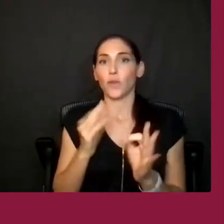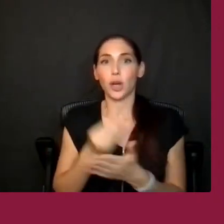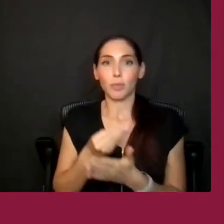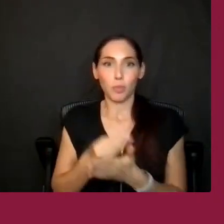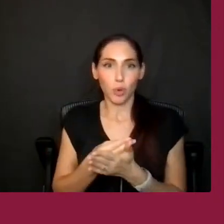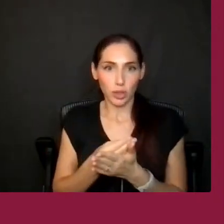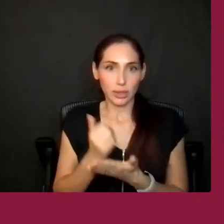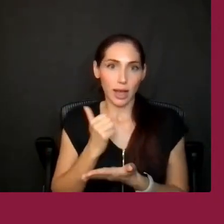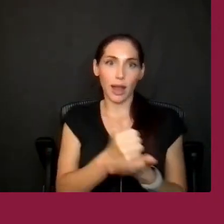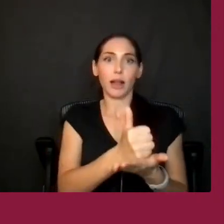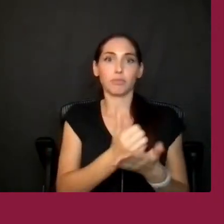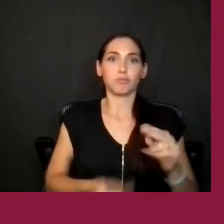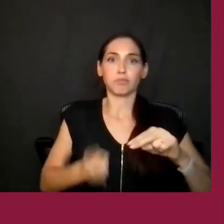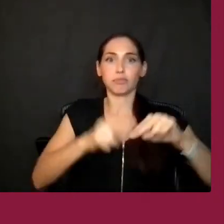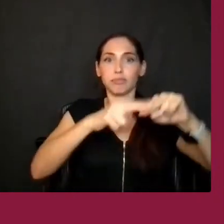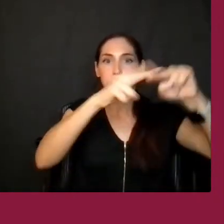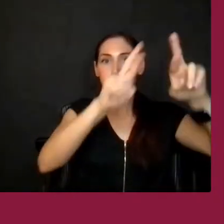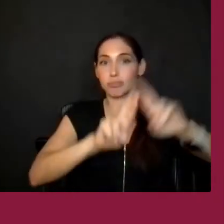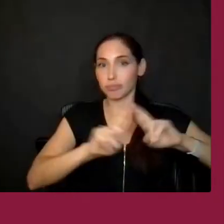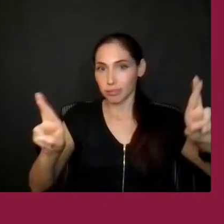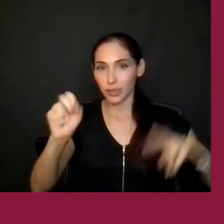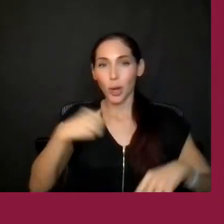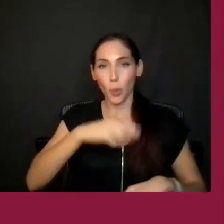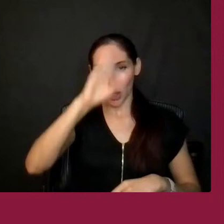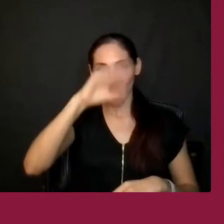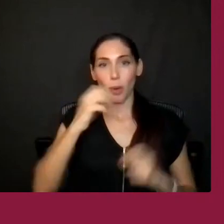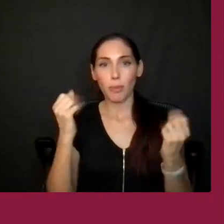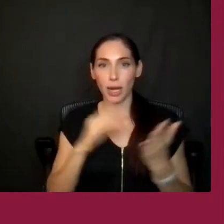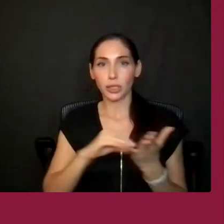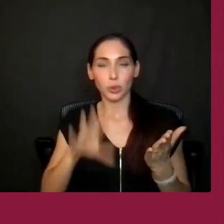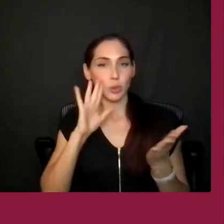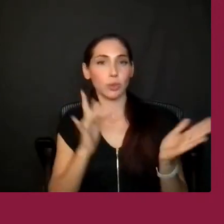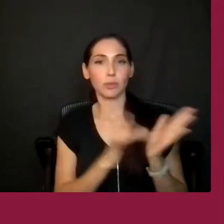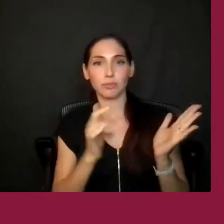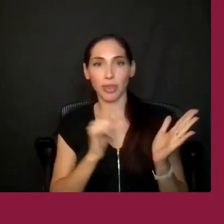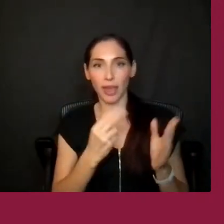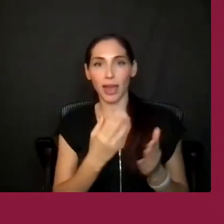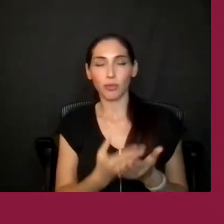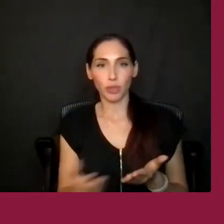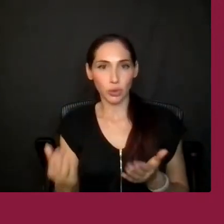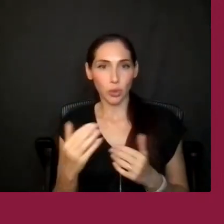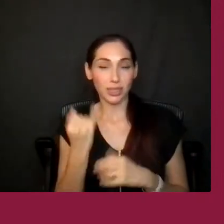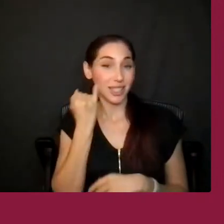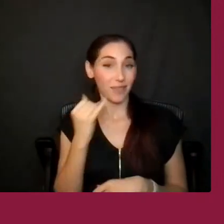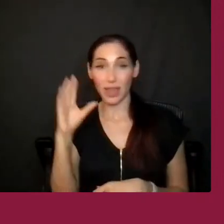And, um, so we know that students were utilizing that resource if they missed their financial aid.